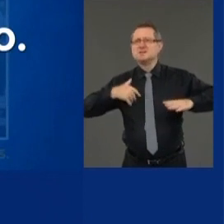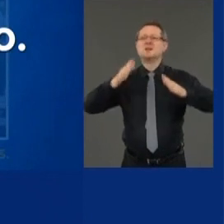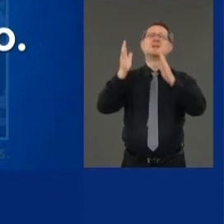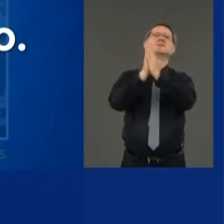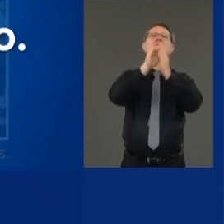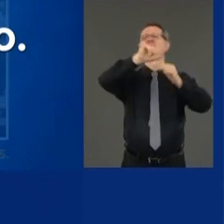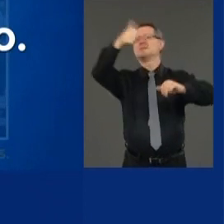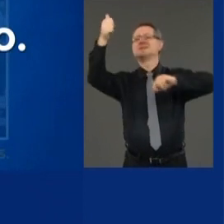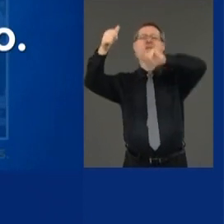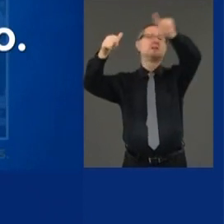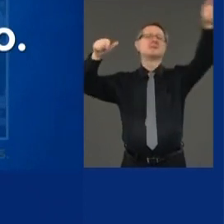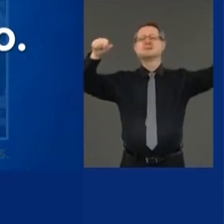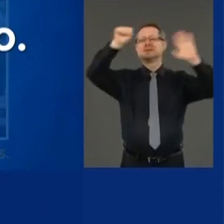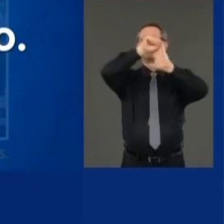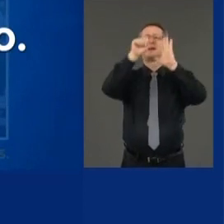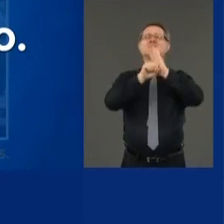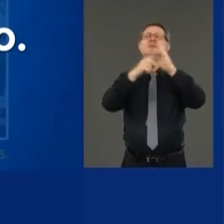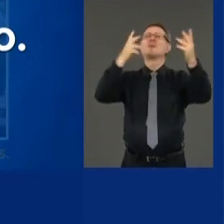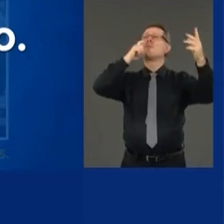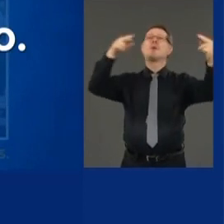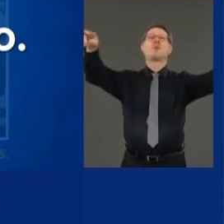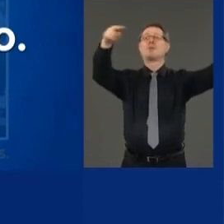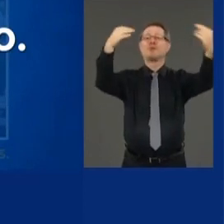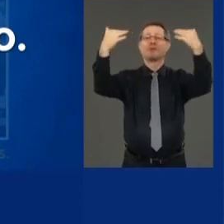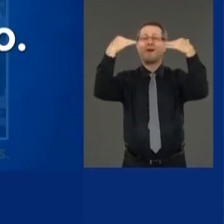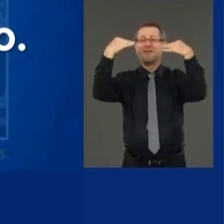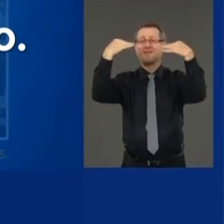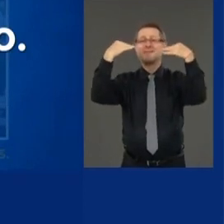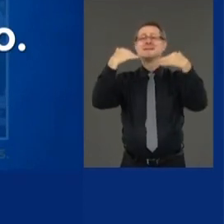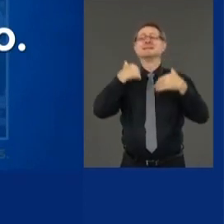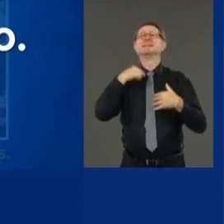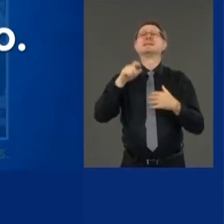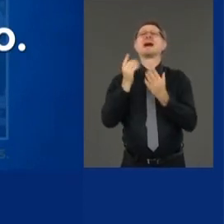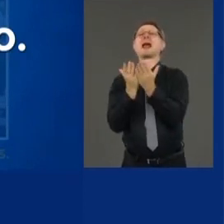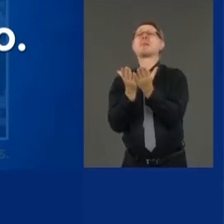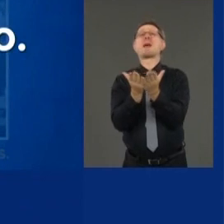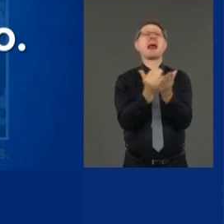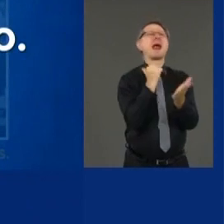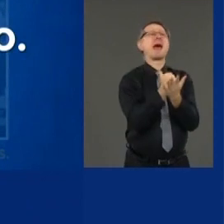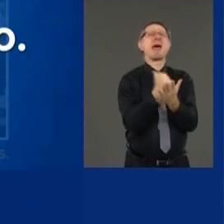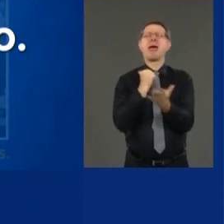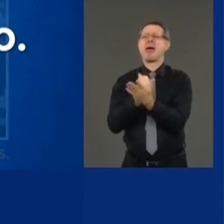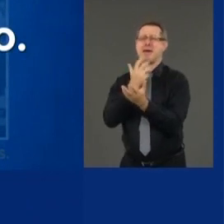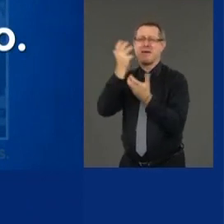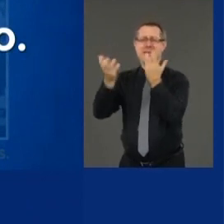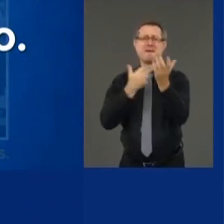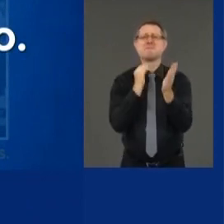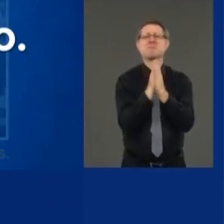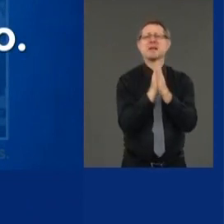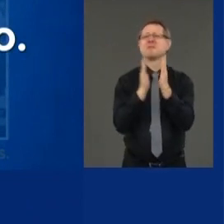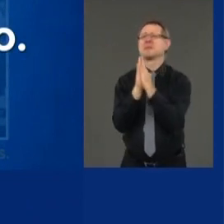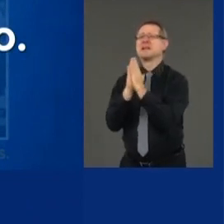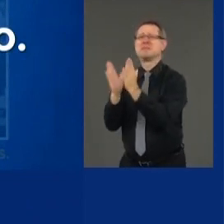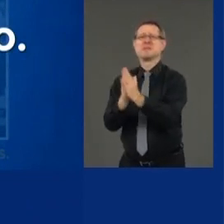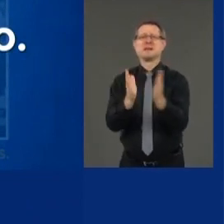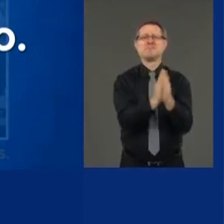I GOT HERE AND I SAID TO PEOPLE ACROSS THIS COUNTRY WHO WATCH